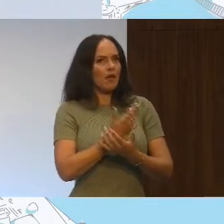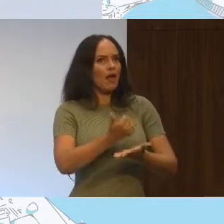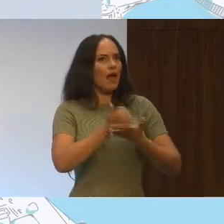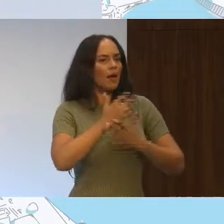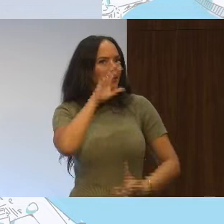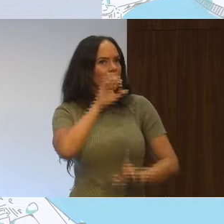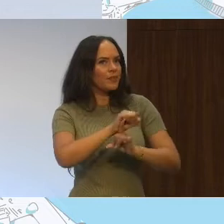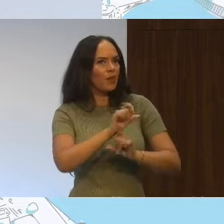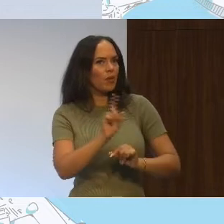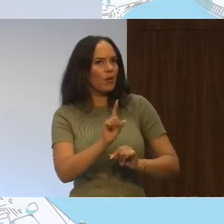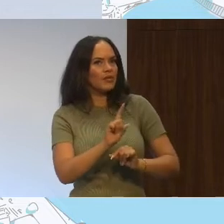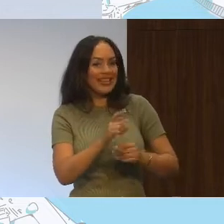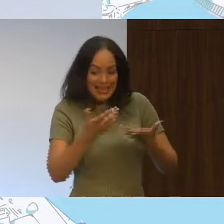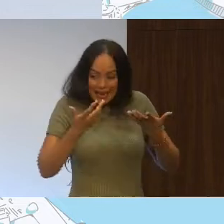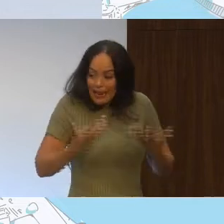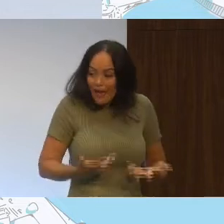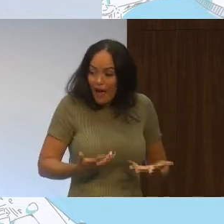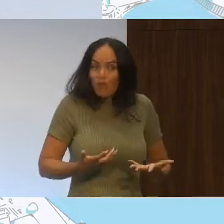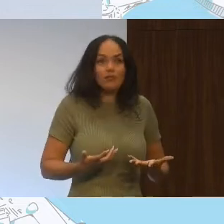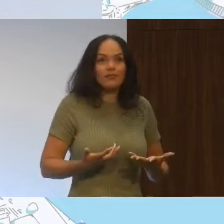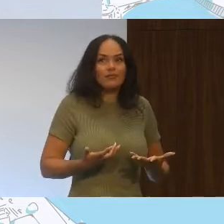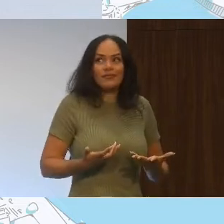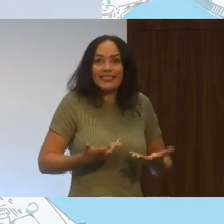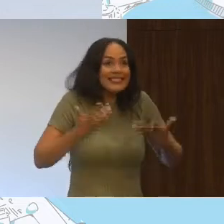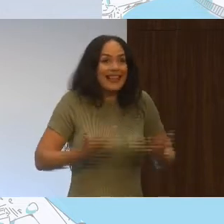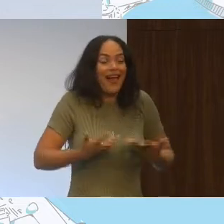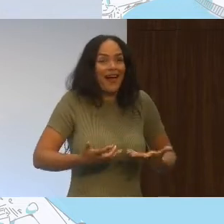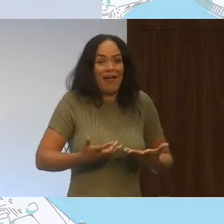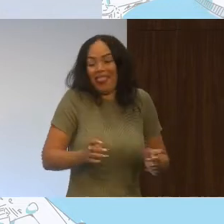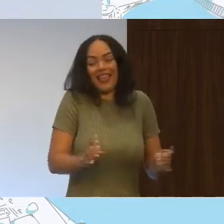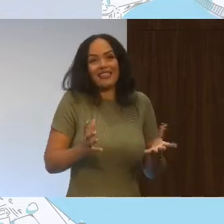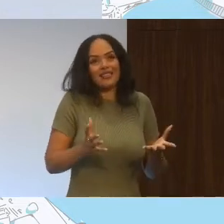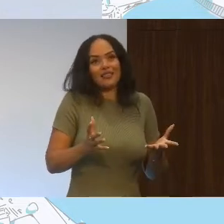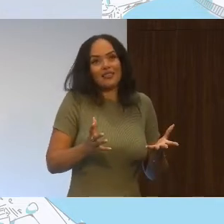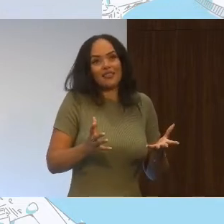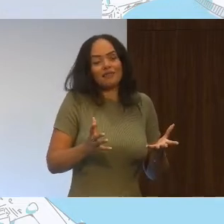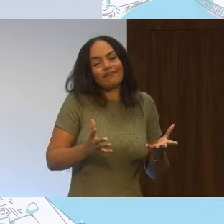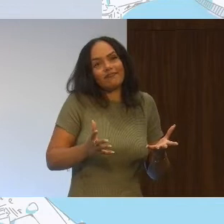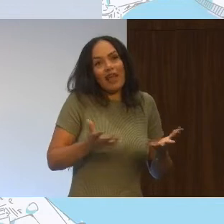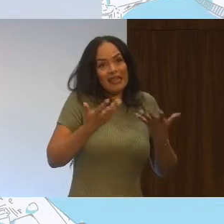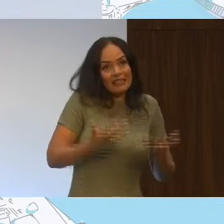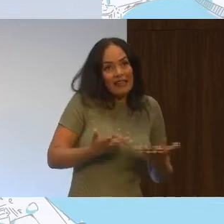that now is the only now I have. Even if that is. If that now is consumed by a migraine.